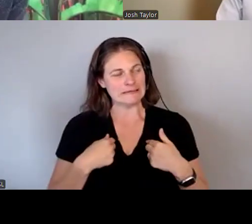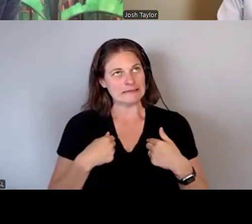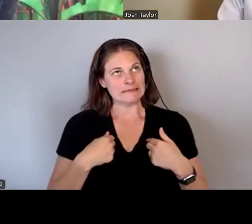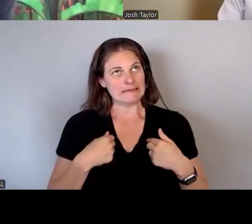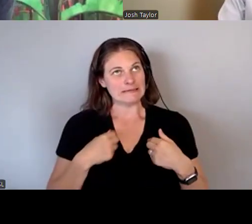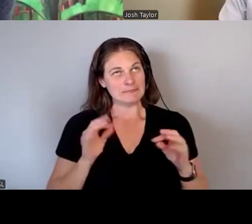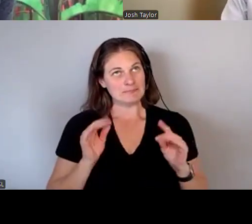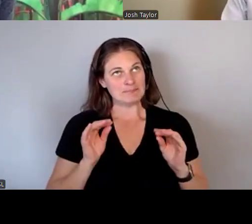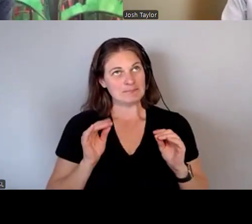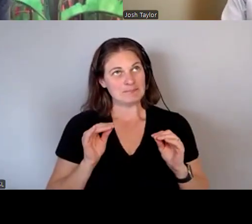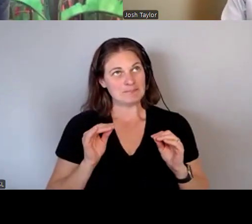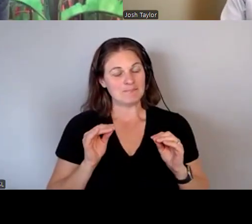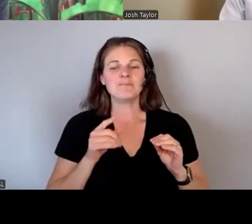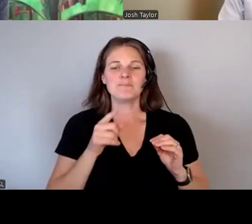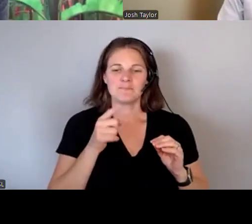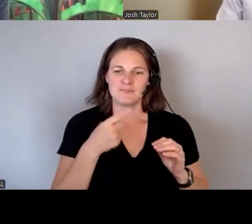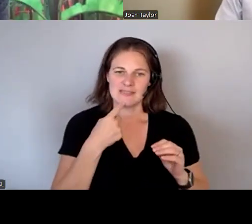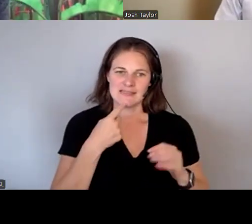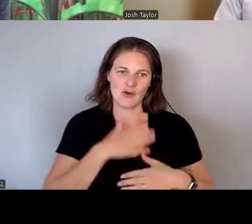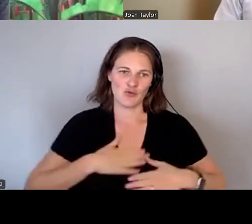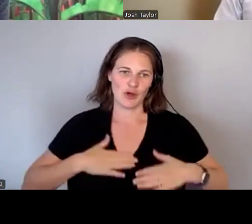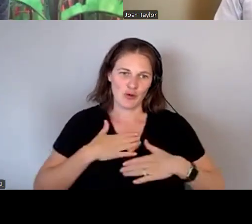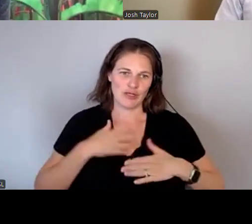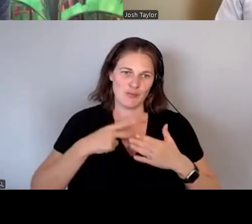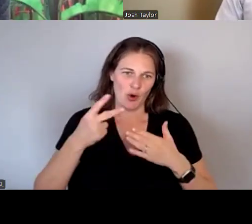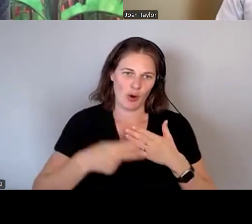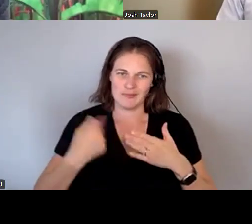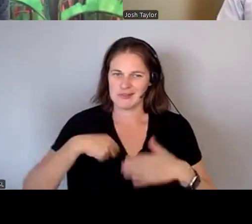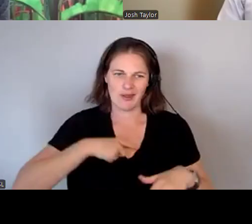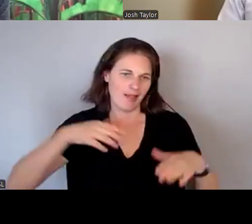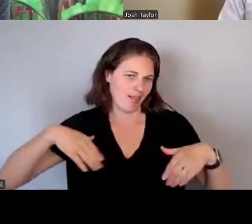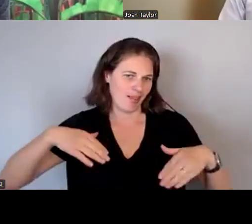But you mentioned recreation programs and we didn't really get to talk about recreation programs.